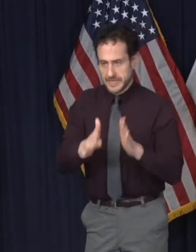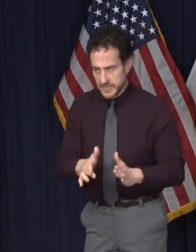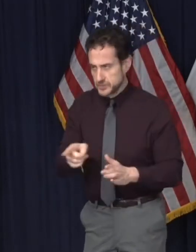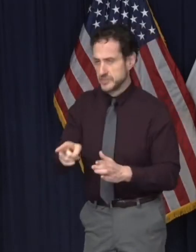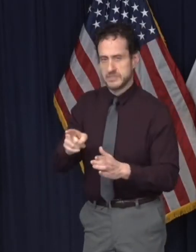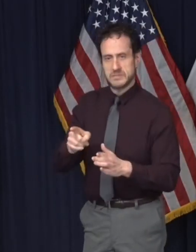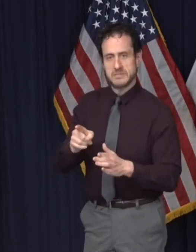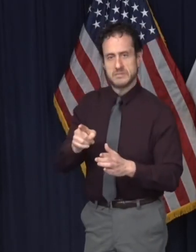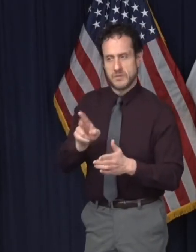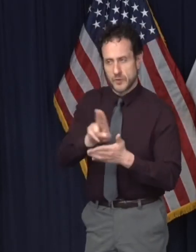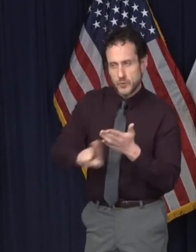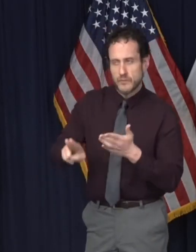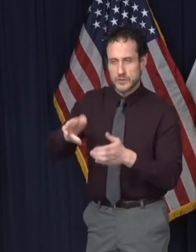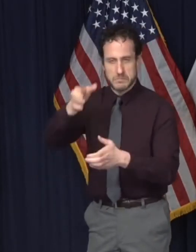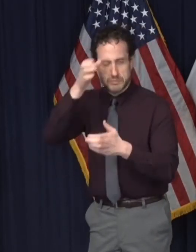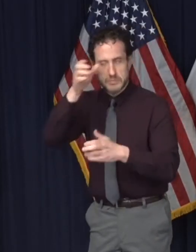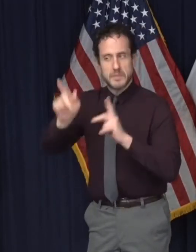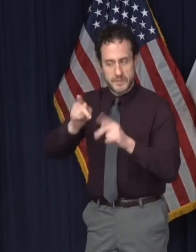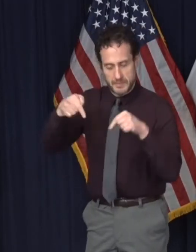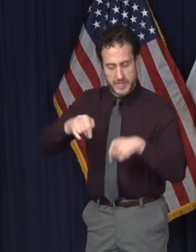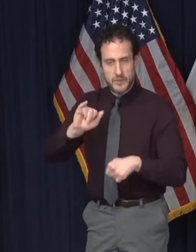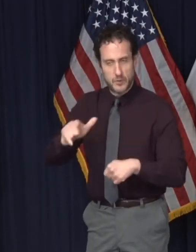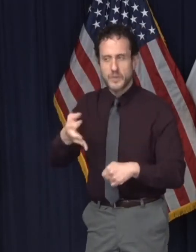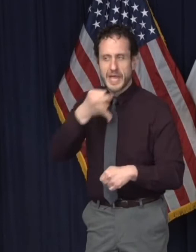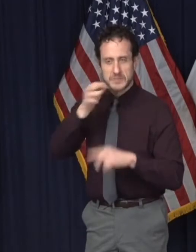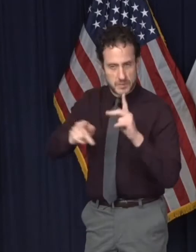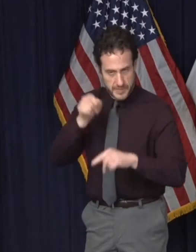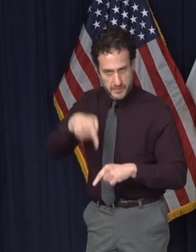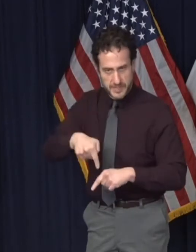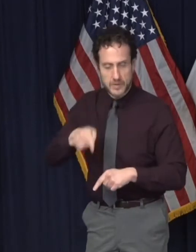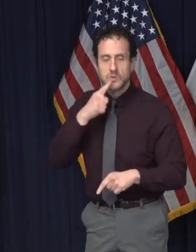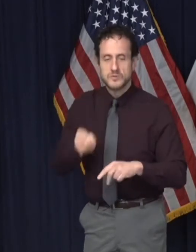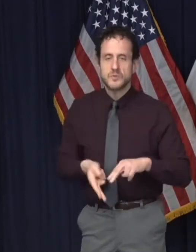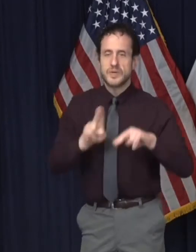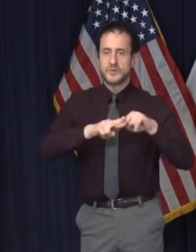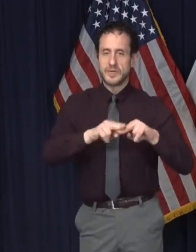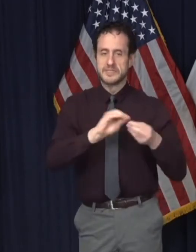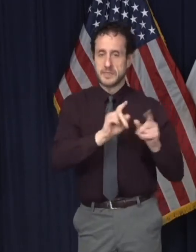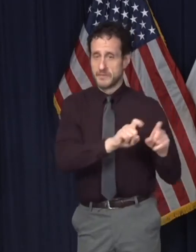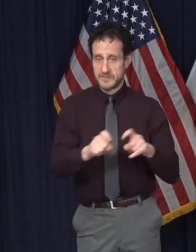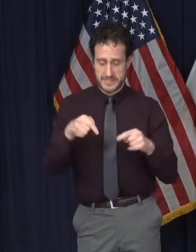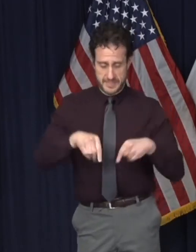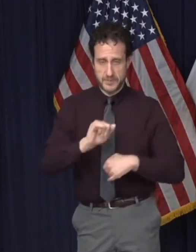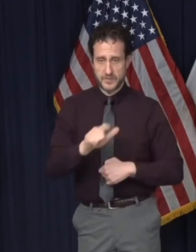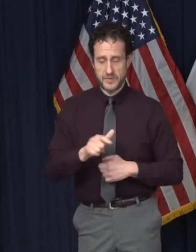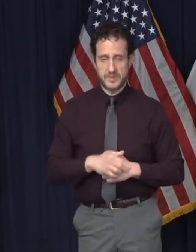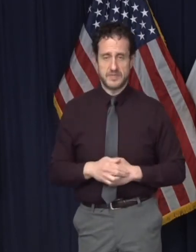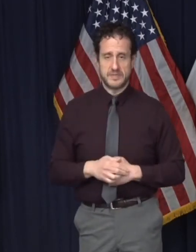SCIENTISTS AND TECHNICIANS, THE ACADEMICS AND INNOVATORS HERE IN ILLINOIS TO EXPAND OUR TEST RESULTS.